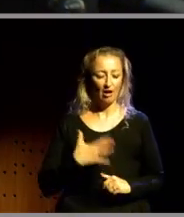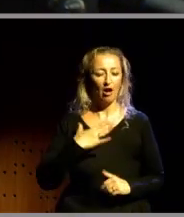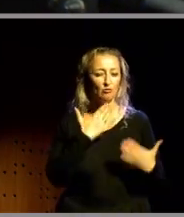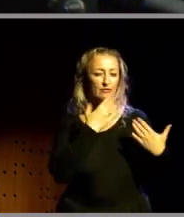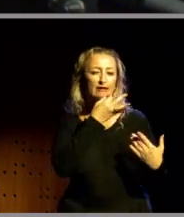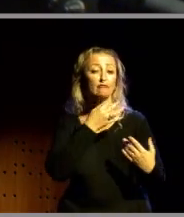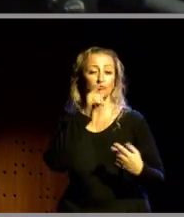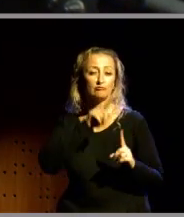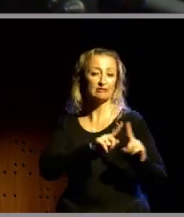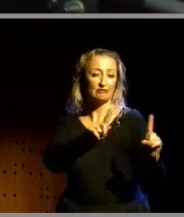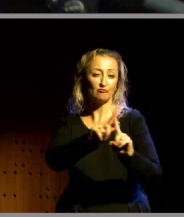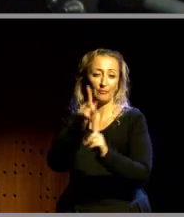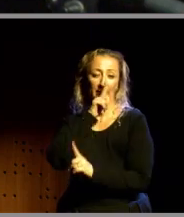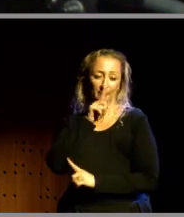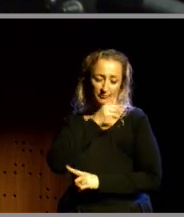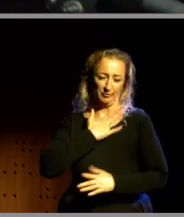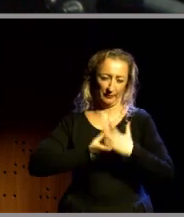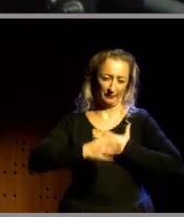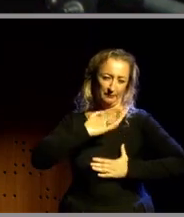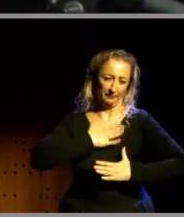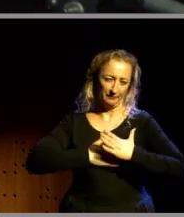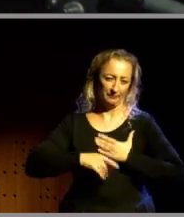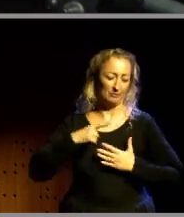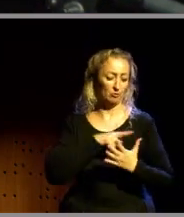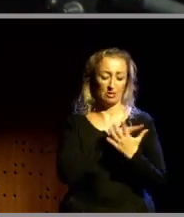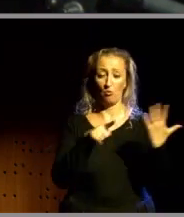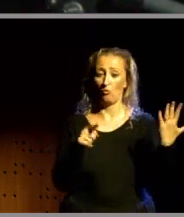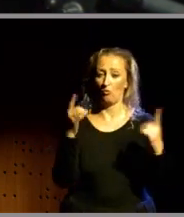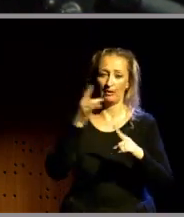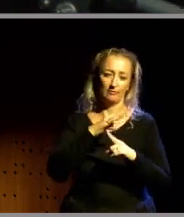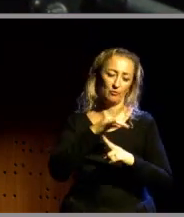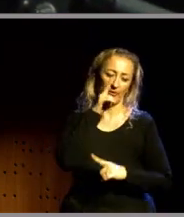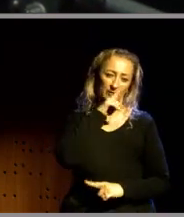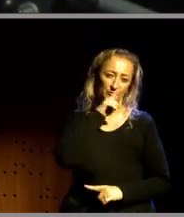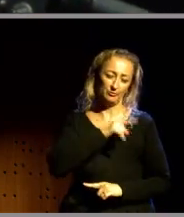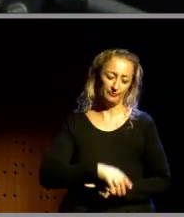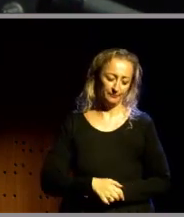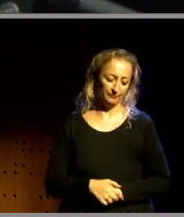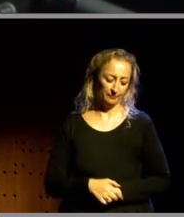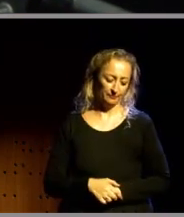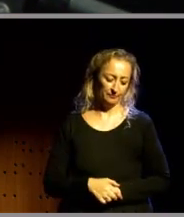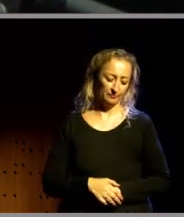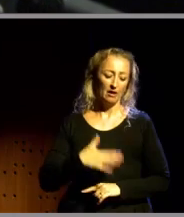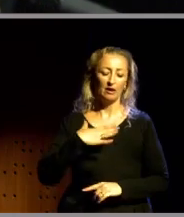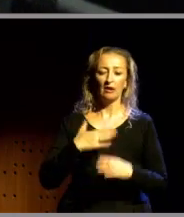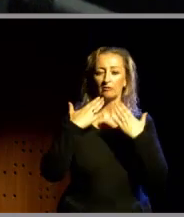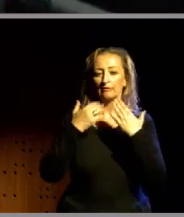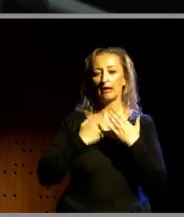So, bear with me because they're all very important. I wanna thank my gorgeous mother who's